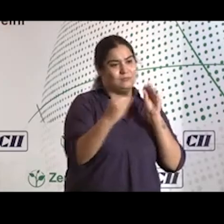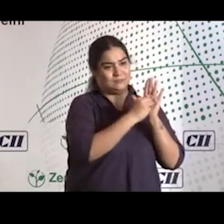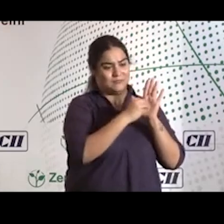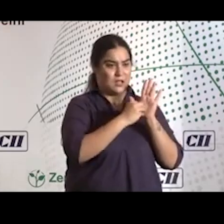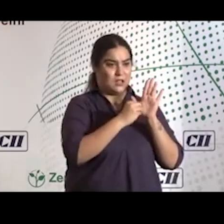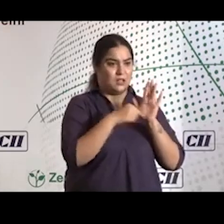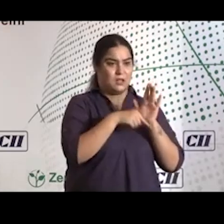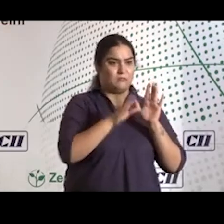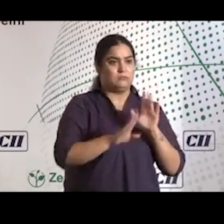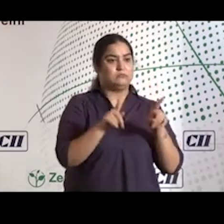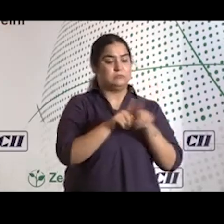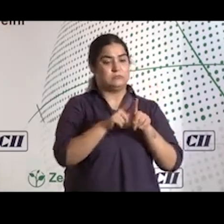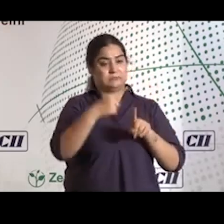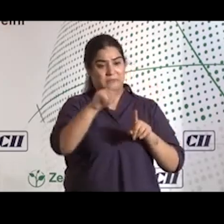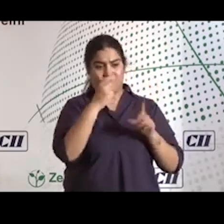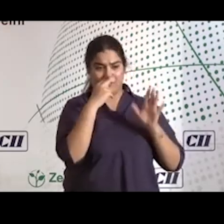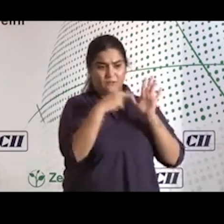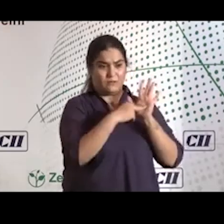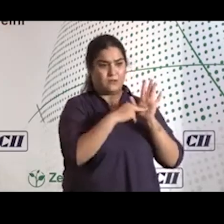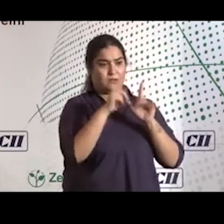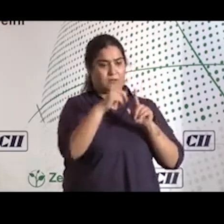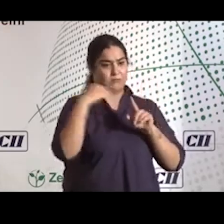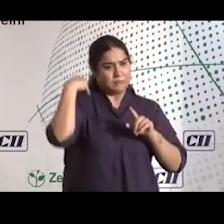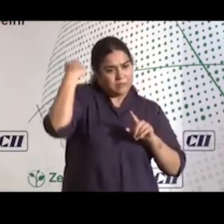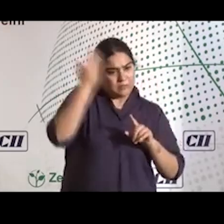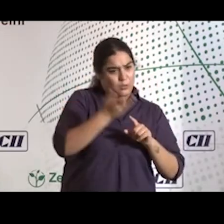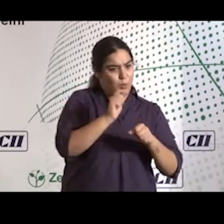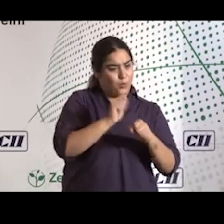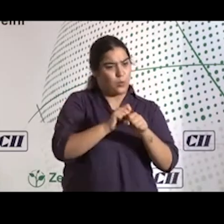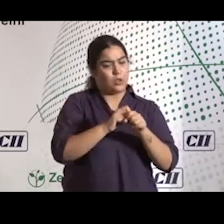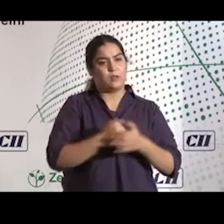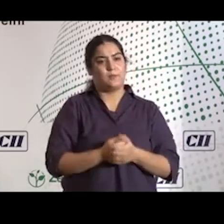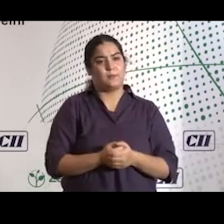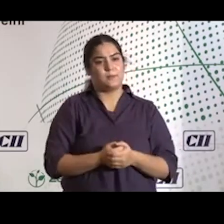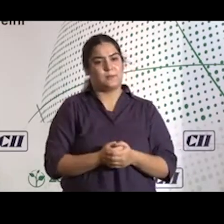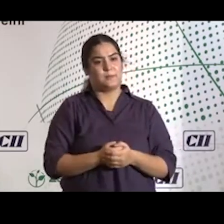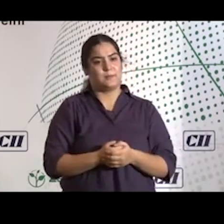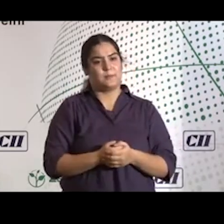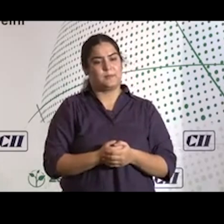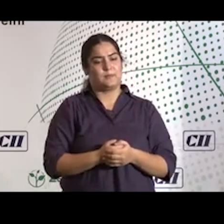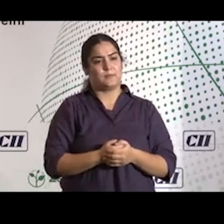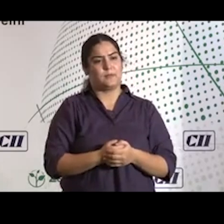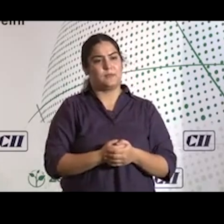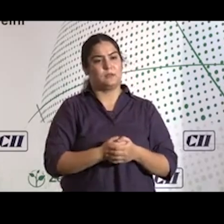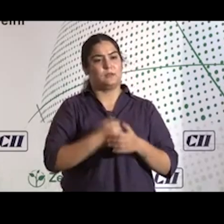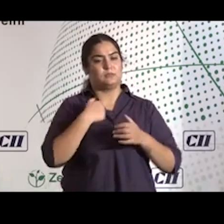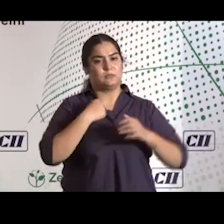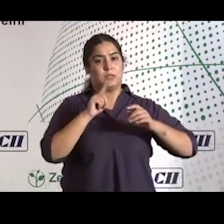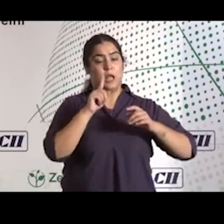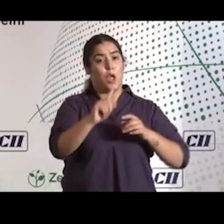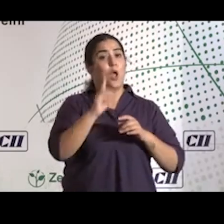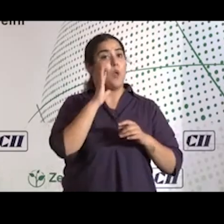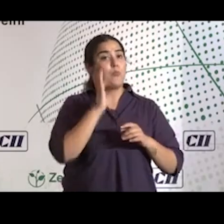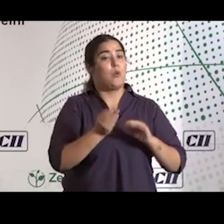I mean, it's it's even a seed of an idea. But what is even more important is